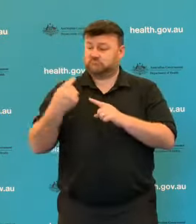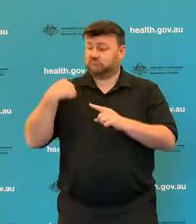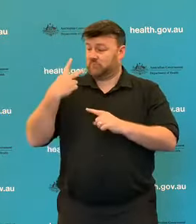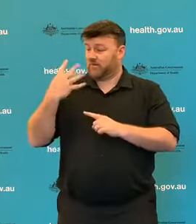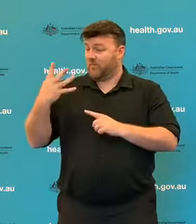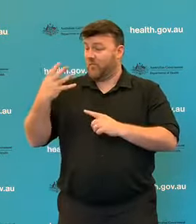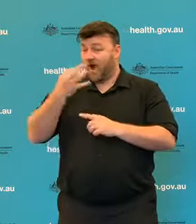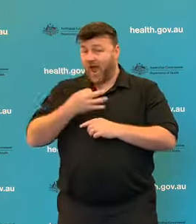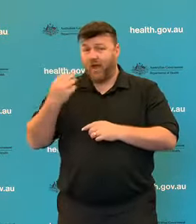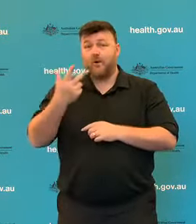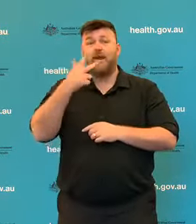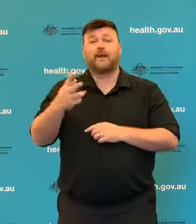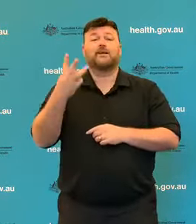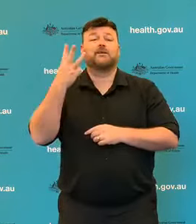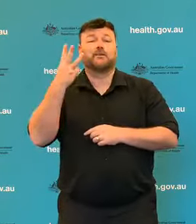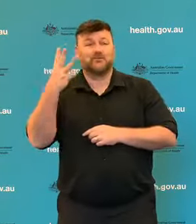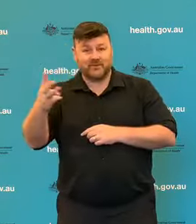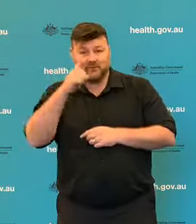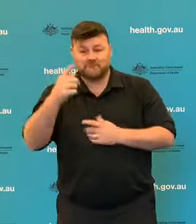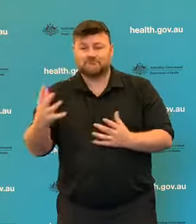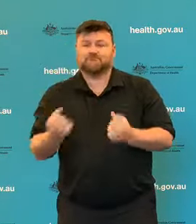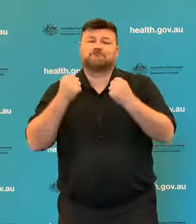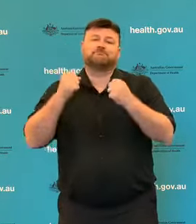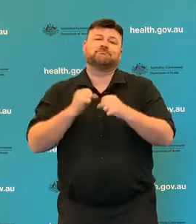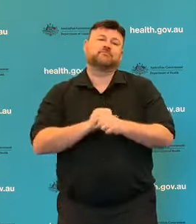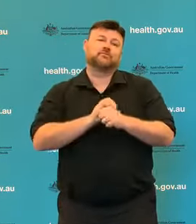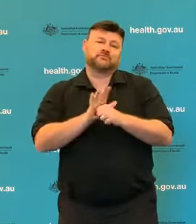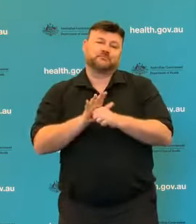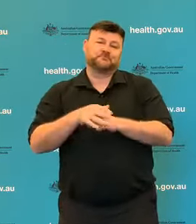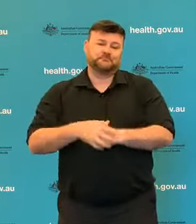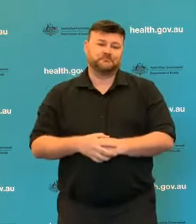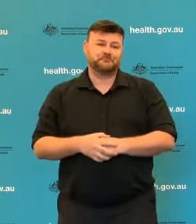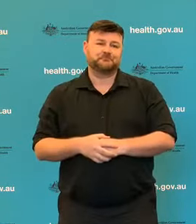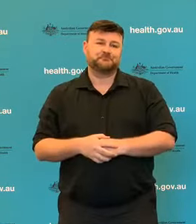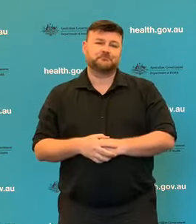diagnosed as new cases of COVID-19 in Australia. This brings a number of